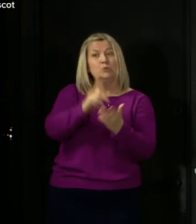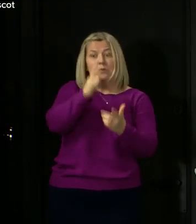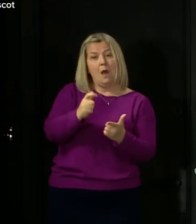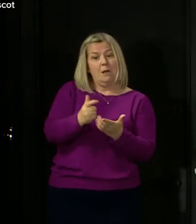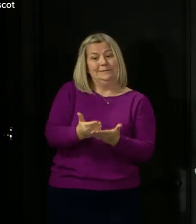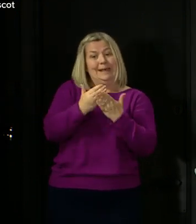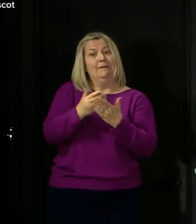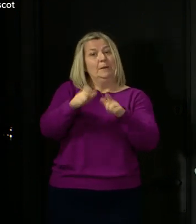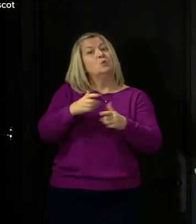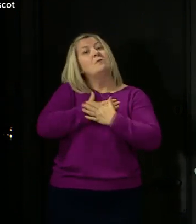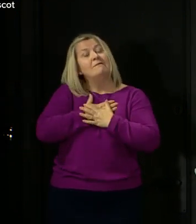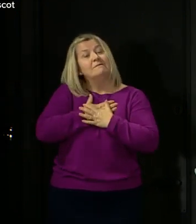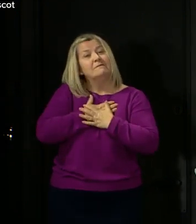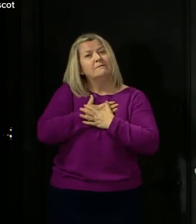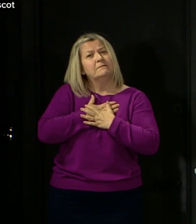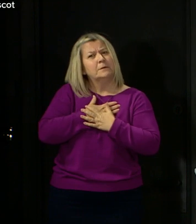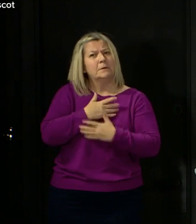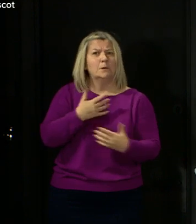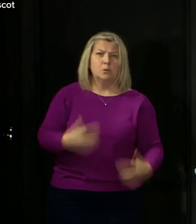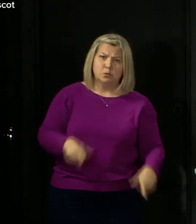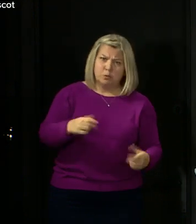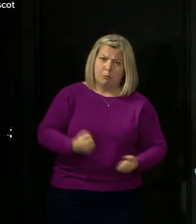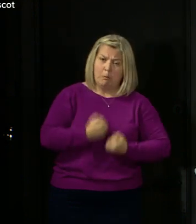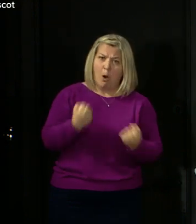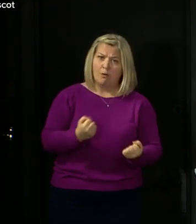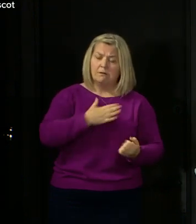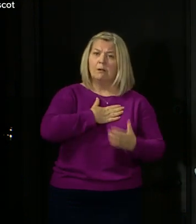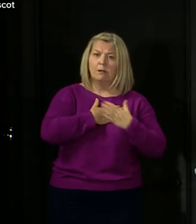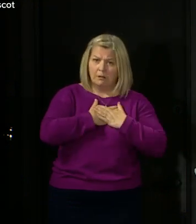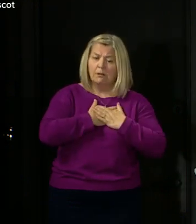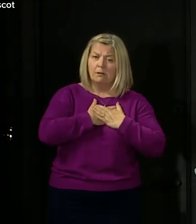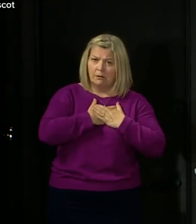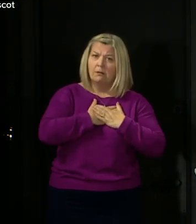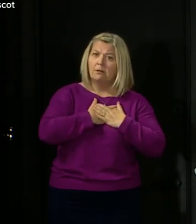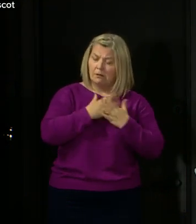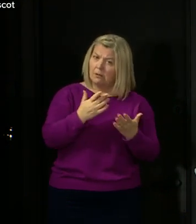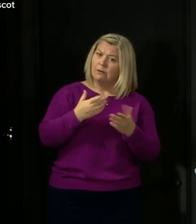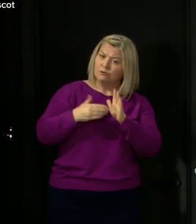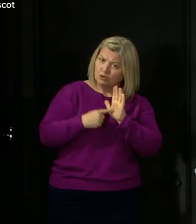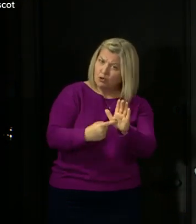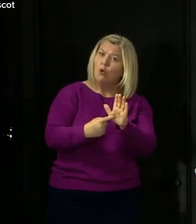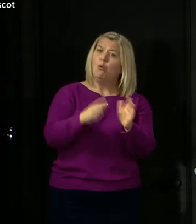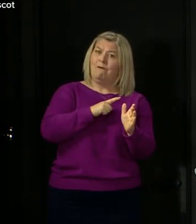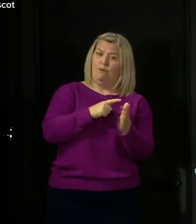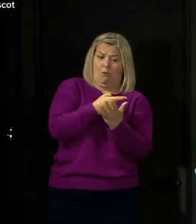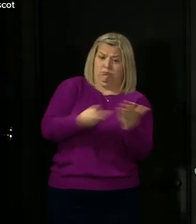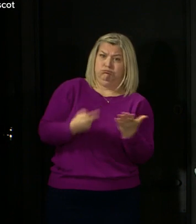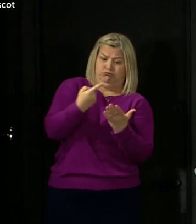I think that is a very powerful message. It underlines the importance of the restrictions and why we need to stick with them.